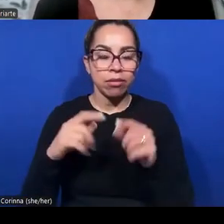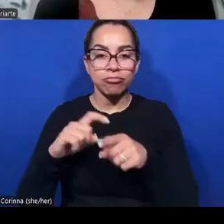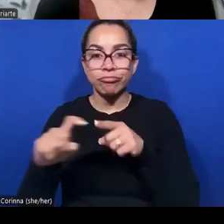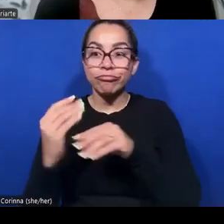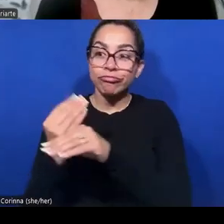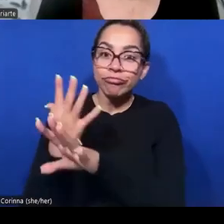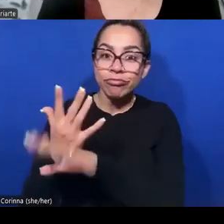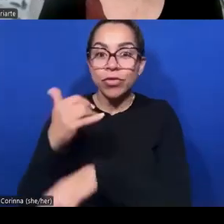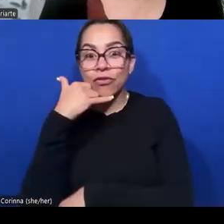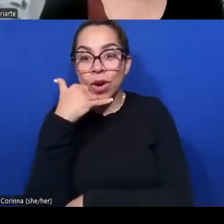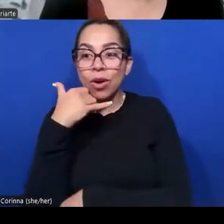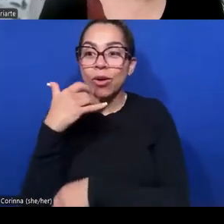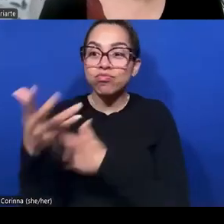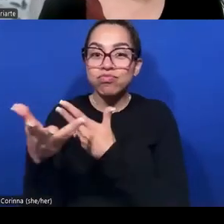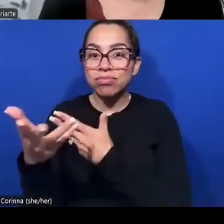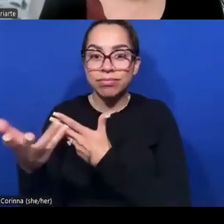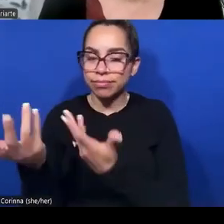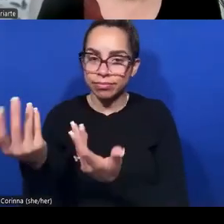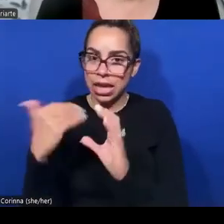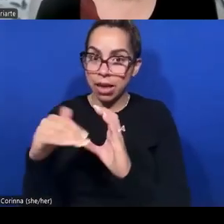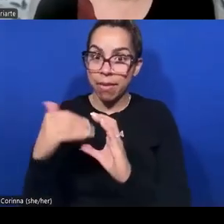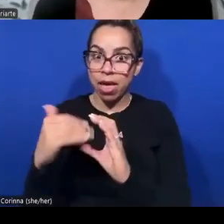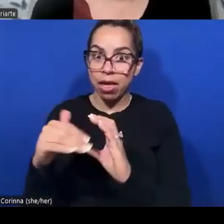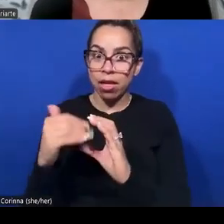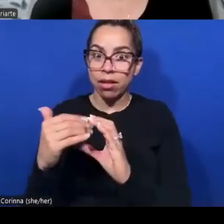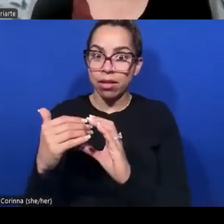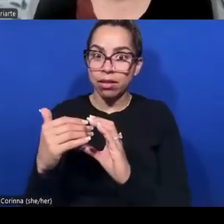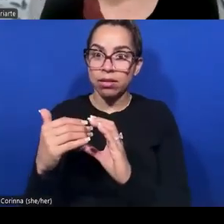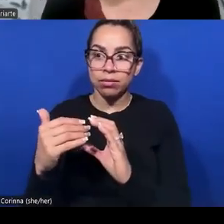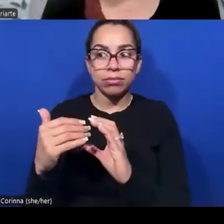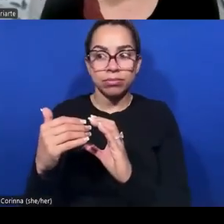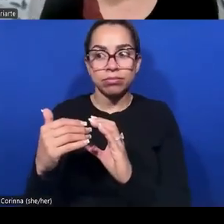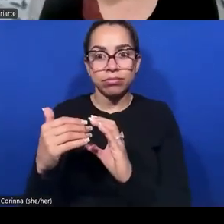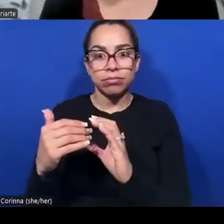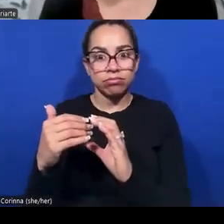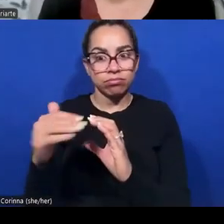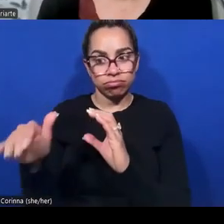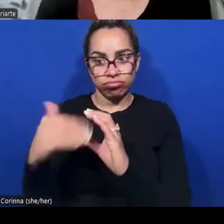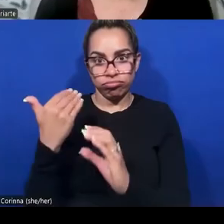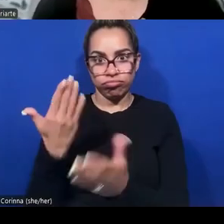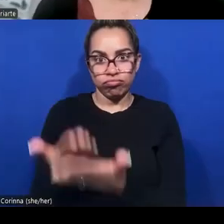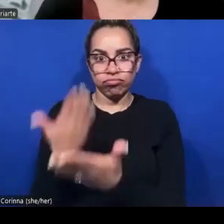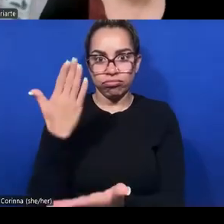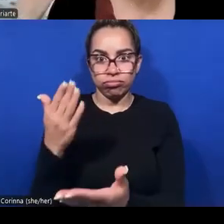because with an email you're getting a response like, you know, it's written versus, you know, oh,